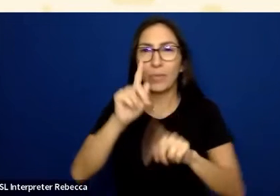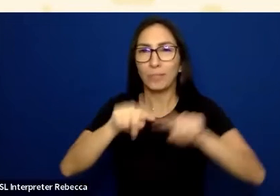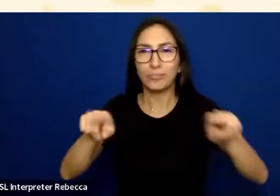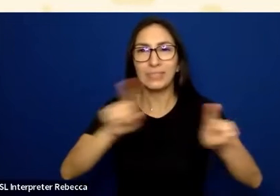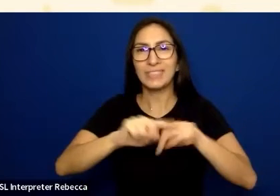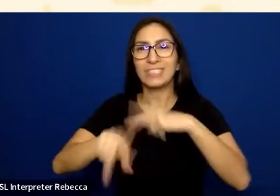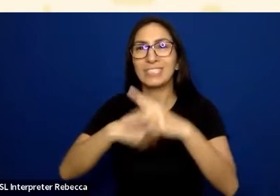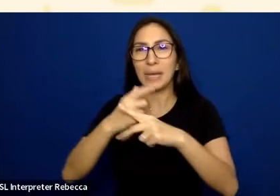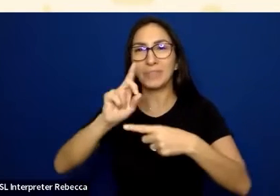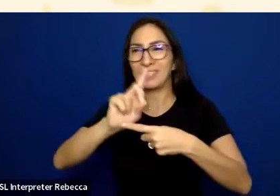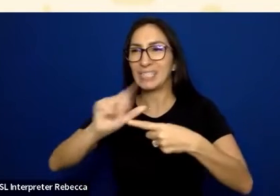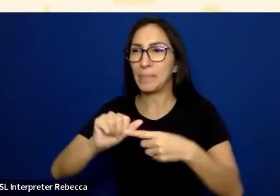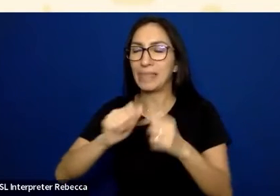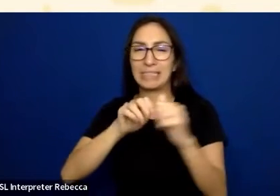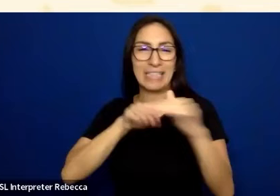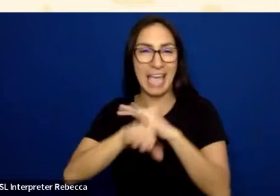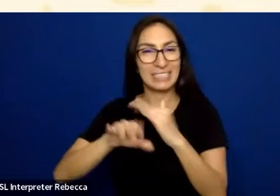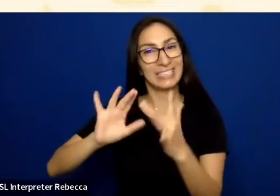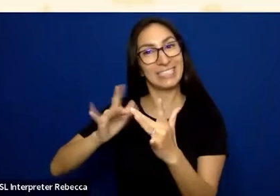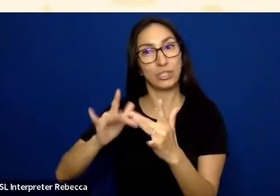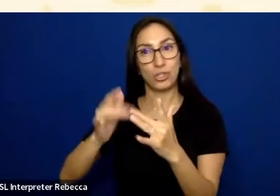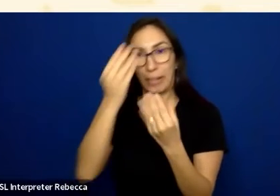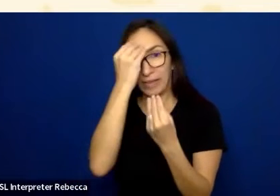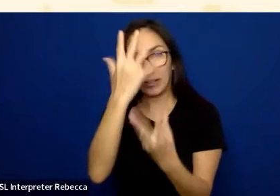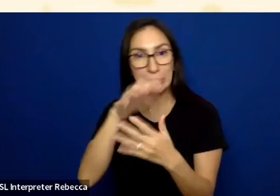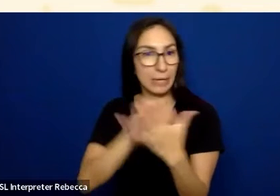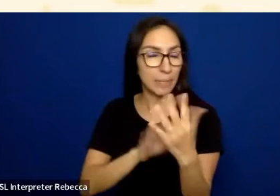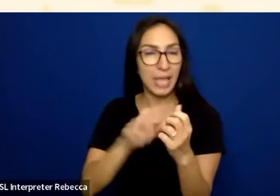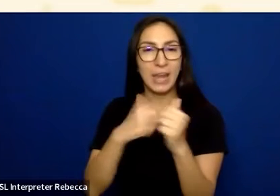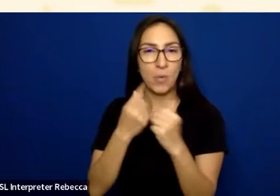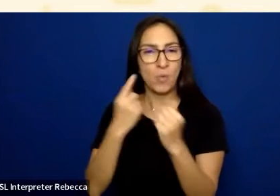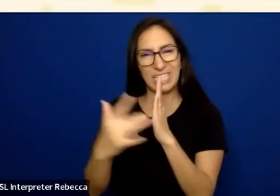and what are the technology options available to them. This kick started her accessibility journey